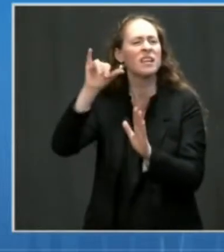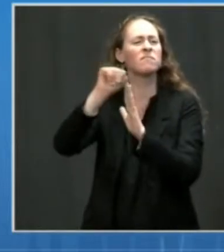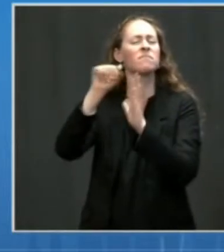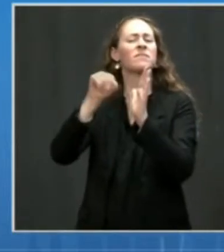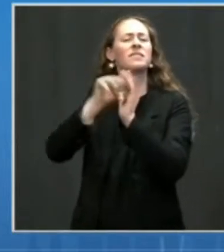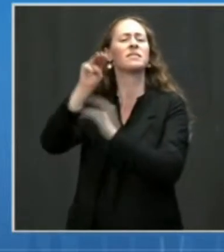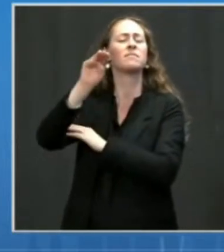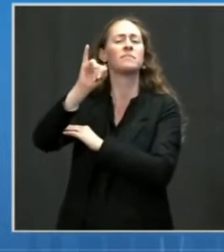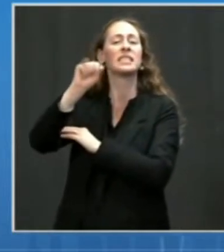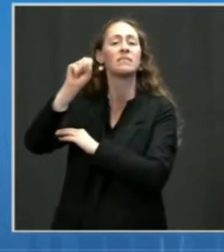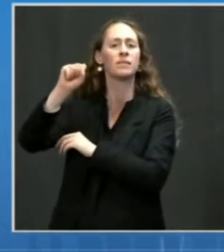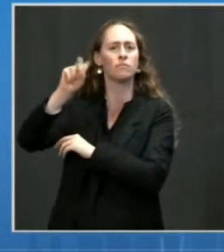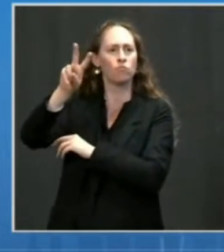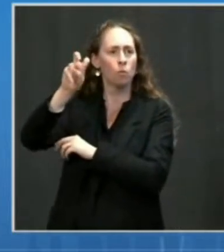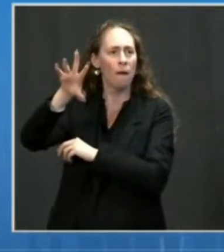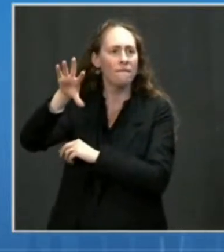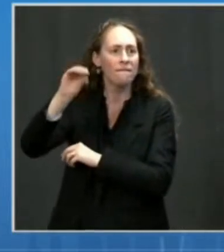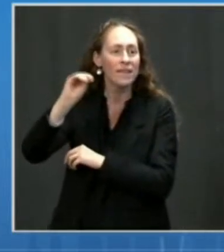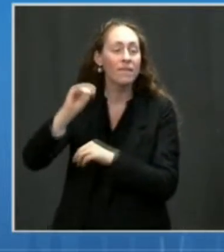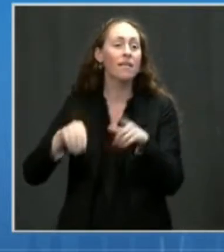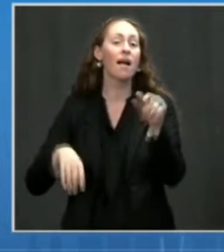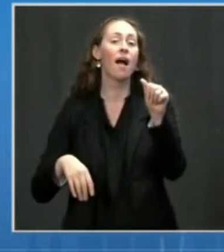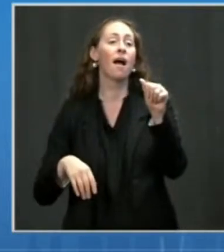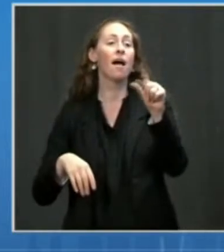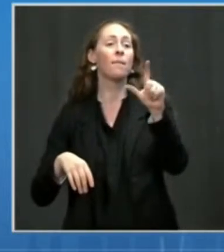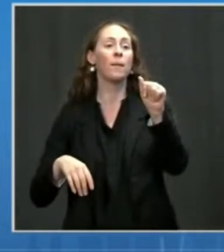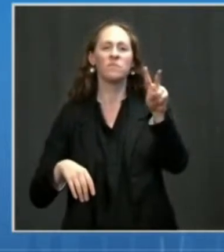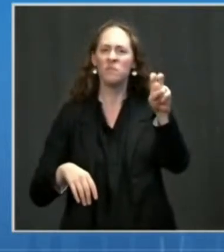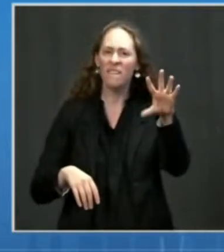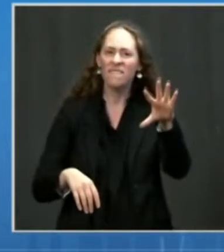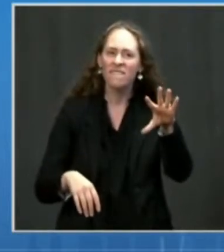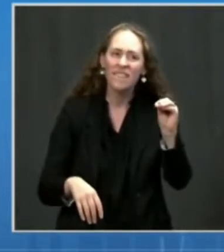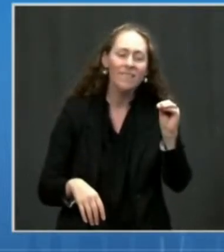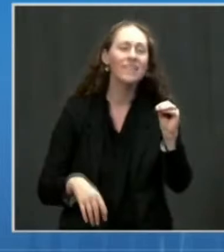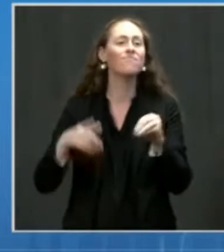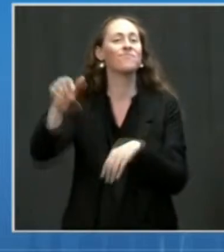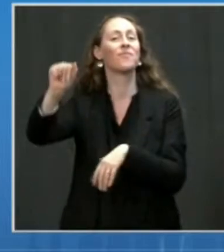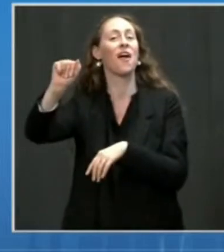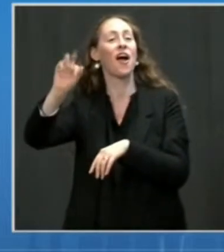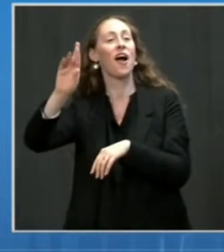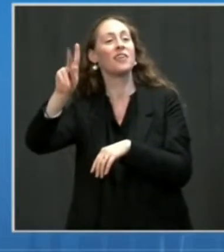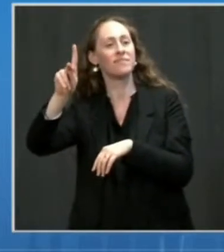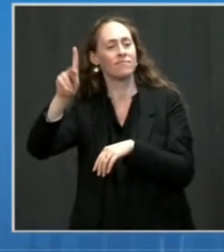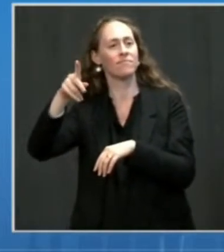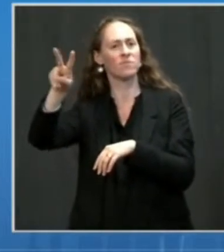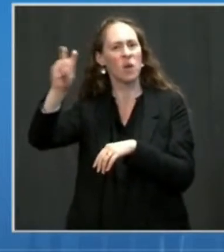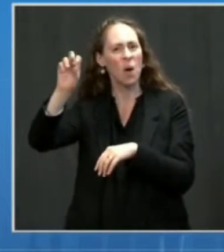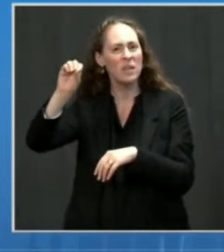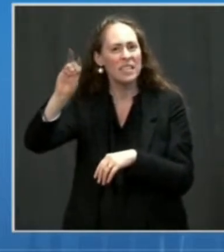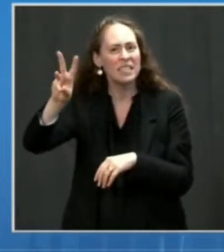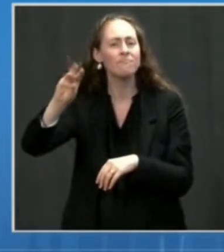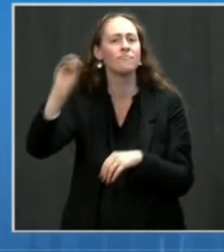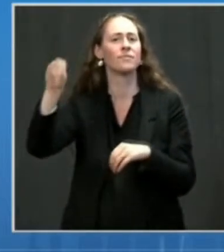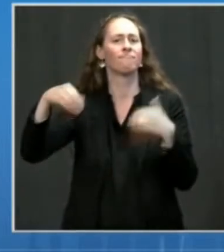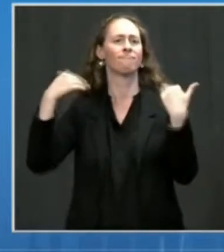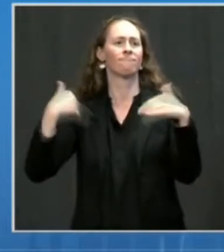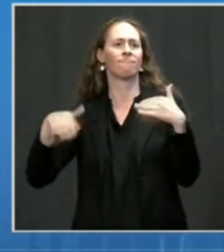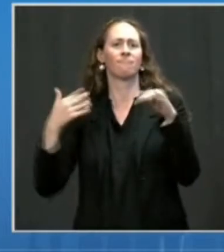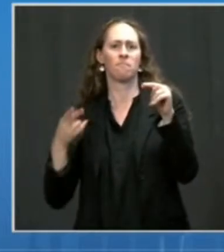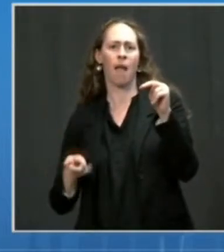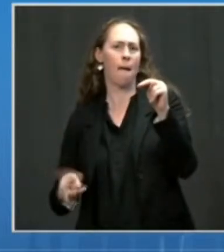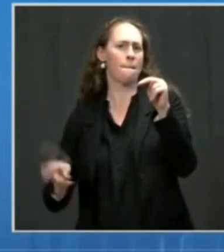INCREASE IN THE AVERAGE NUMBER